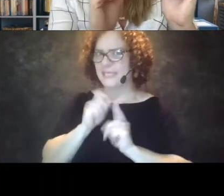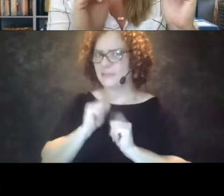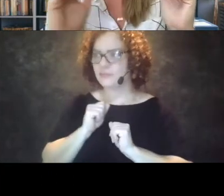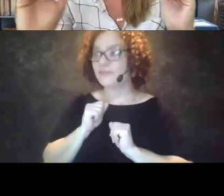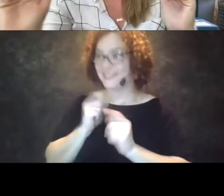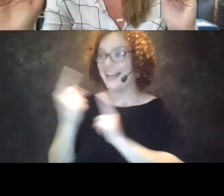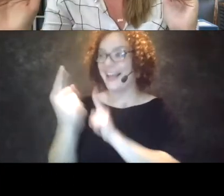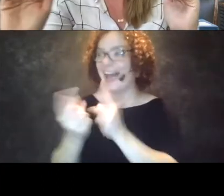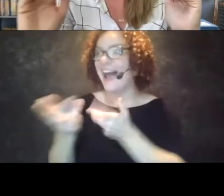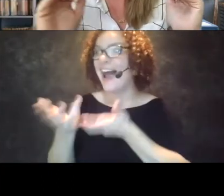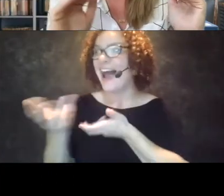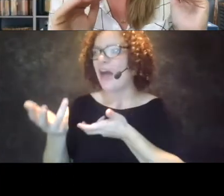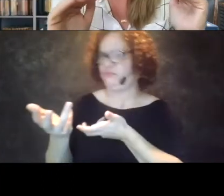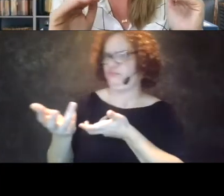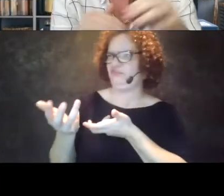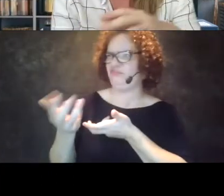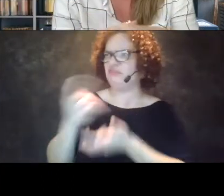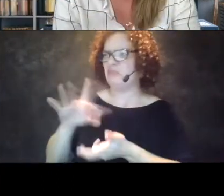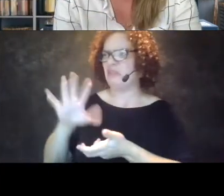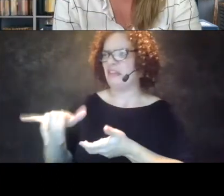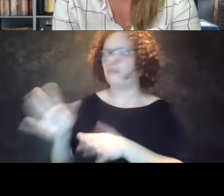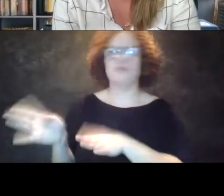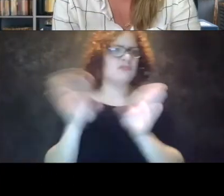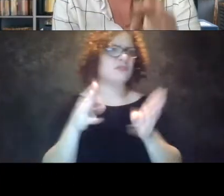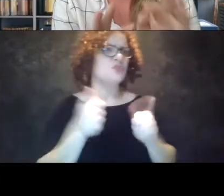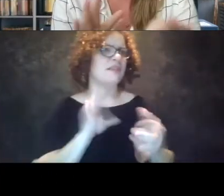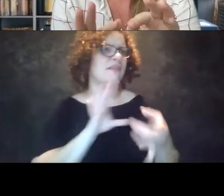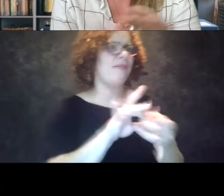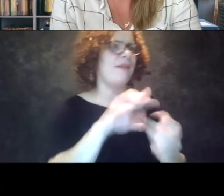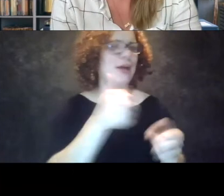oh, well, I'm gonna go try to make a different friend. So I kind of feel like there's some